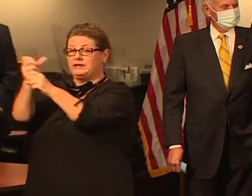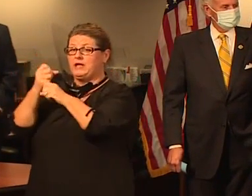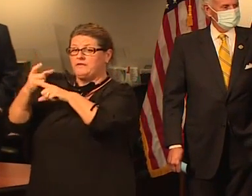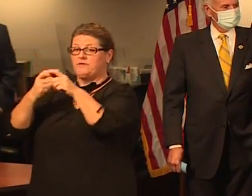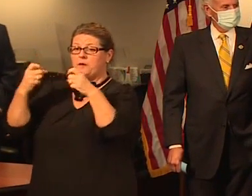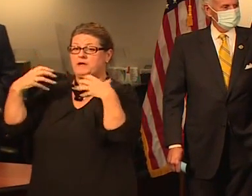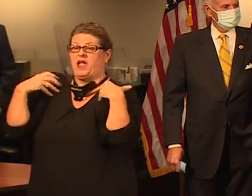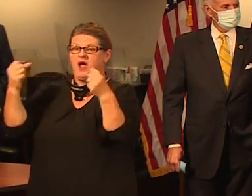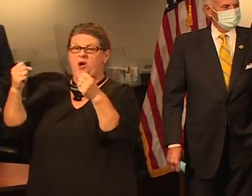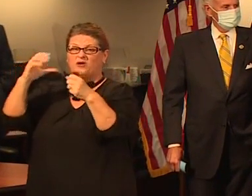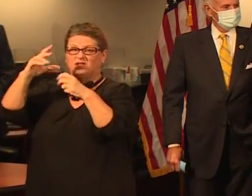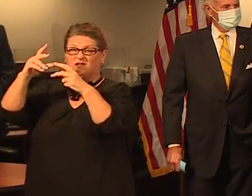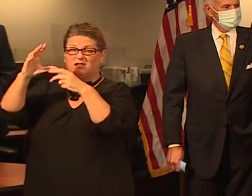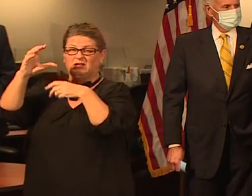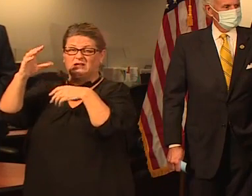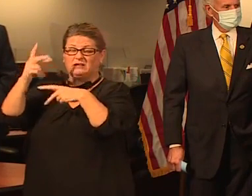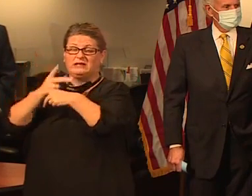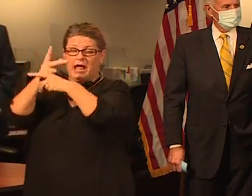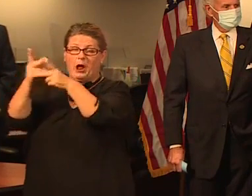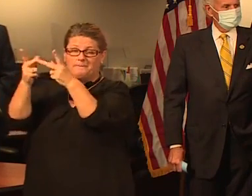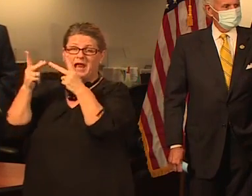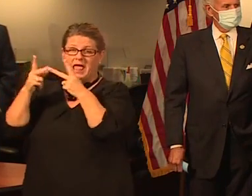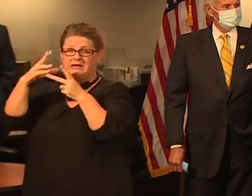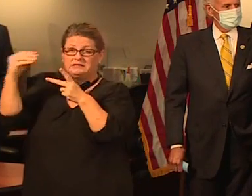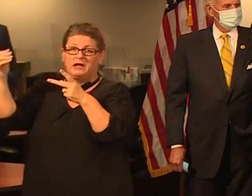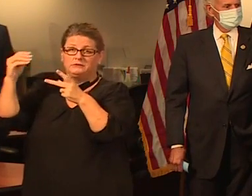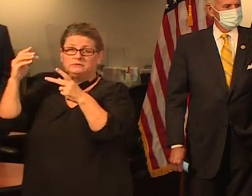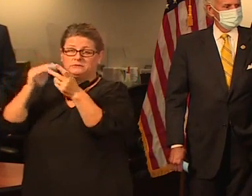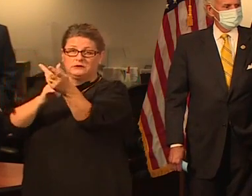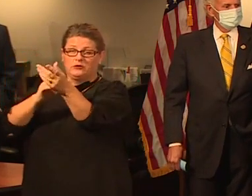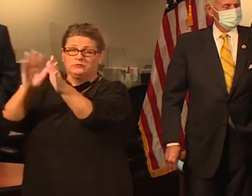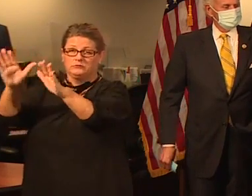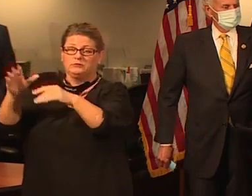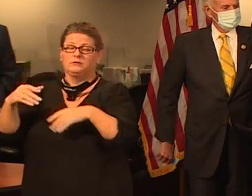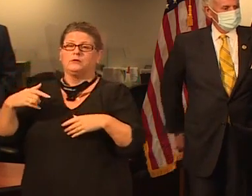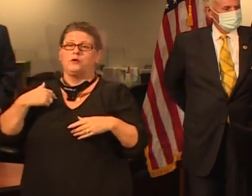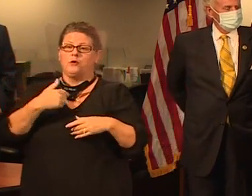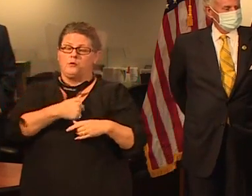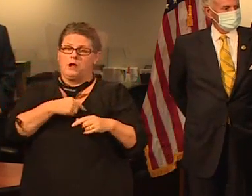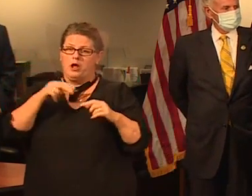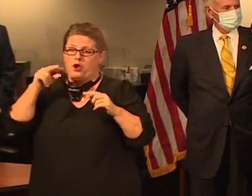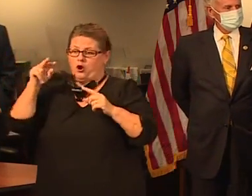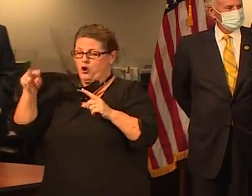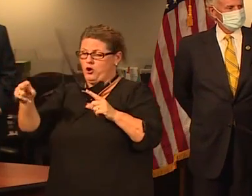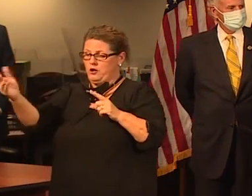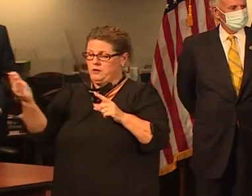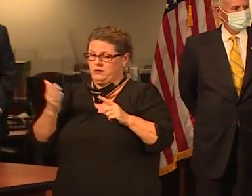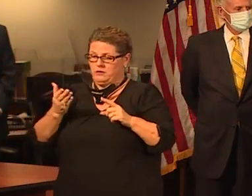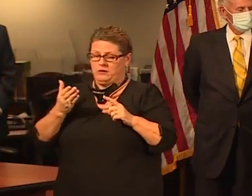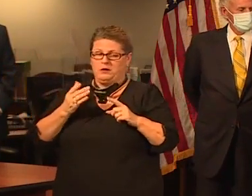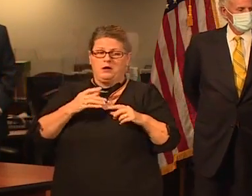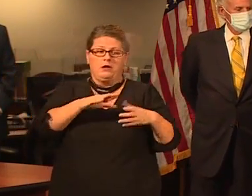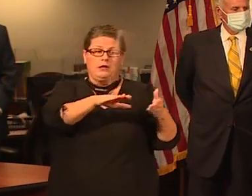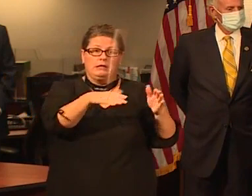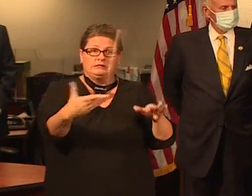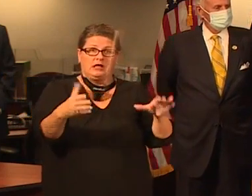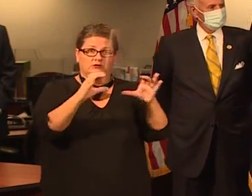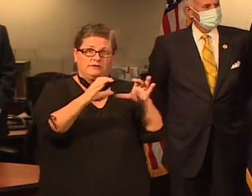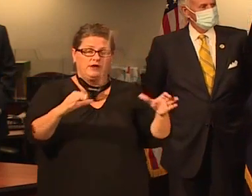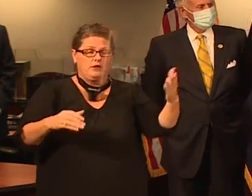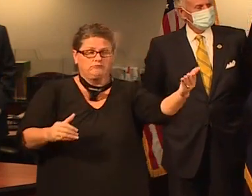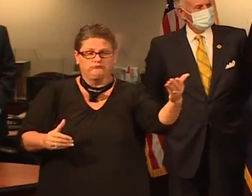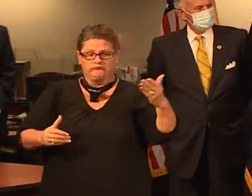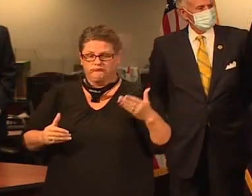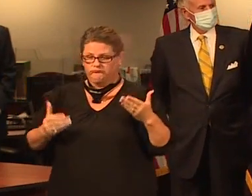SO WE NOT ONLY TAKE THE REPORT WE RECEIVE FROM HEALTHCARE FACILITY IS AND HEALTH CARE PROVIDERS BUT WE ALSO CROSS MATCH WITH IT AS YOU SAID THE DEATH